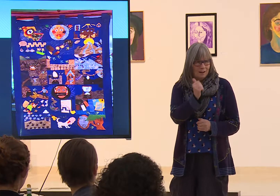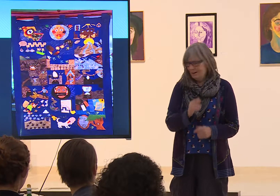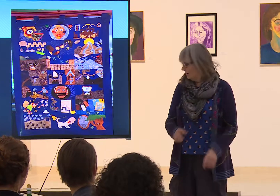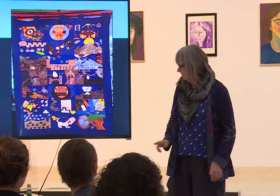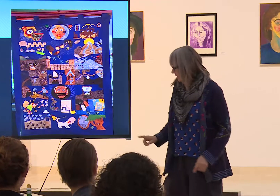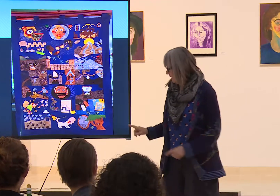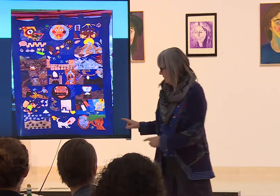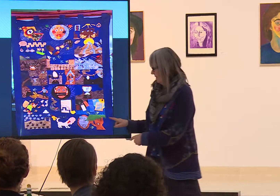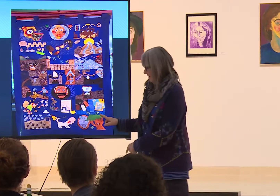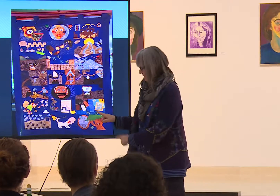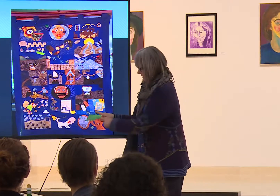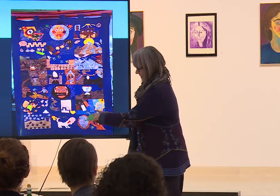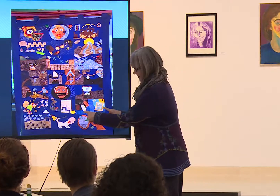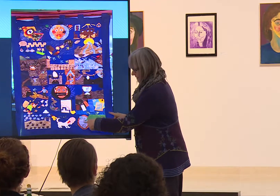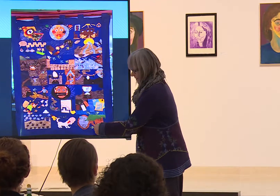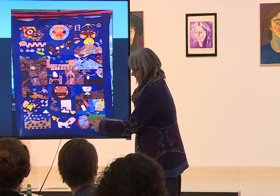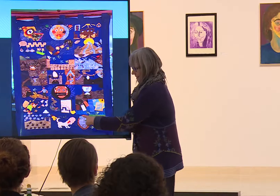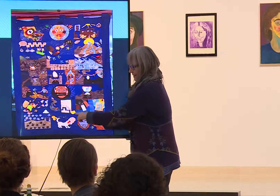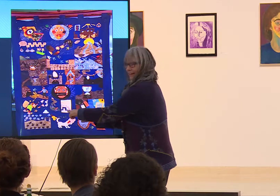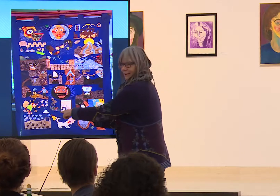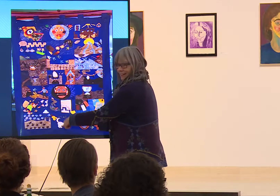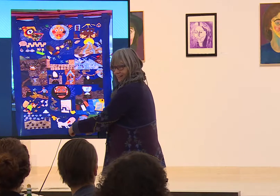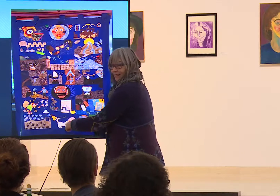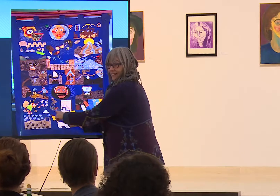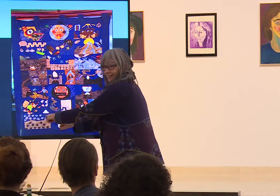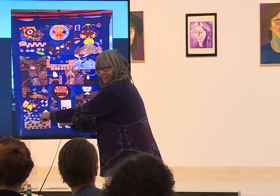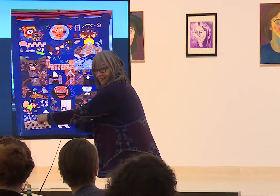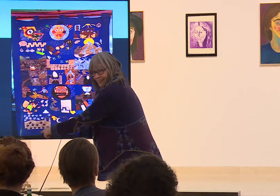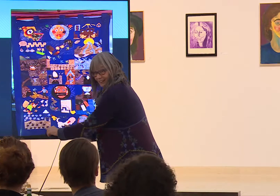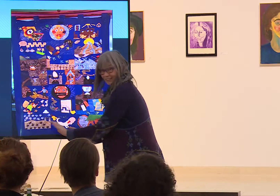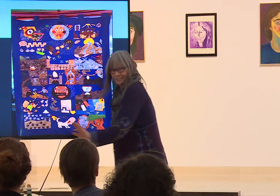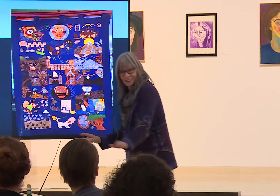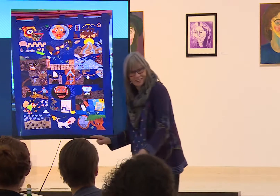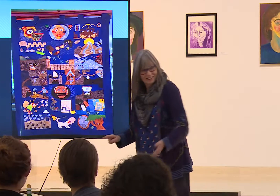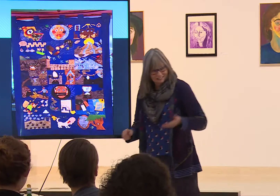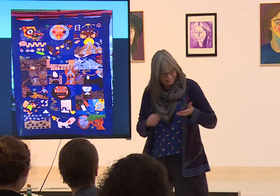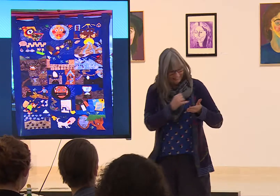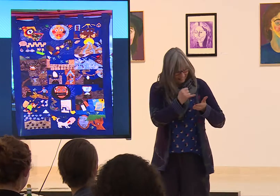So I added a patch every day for the 30 days.